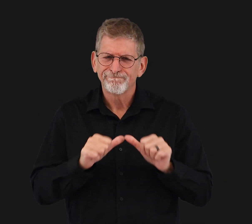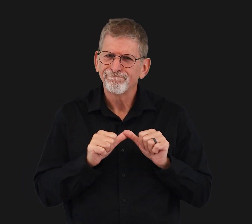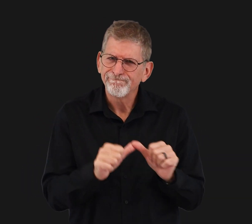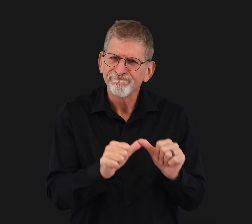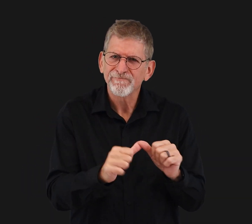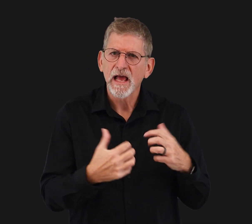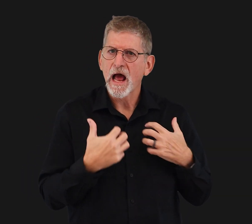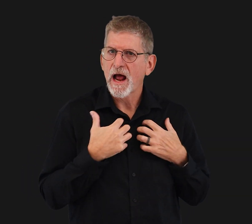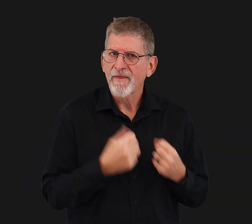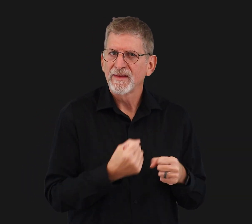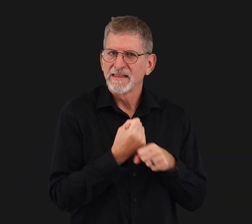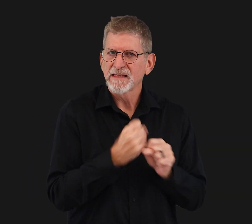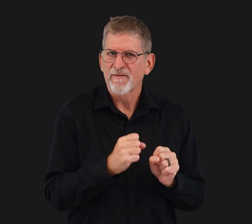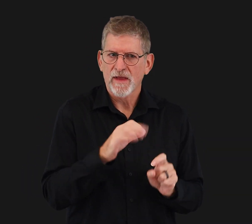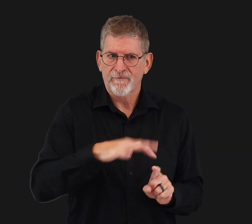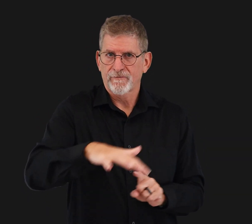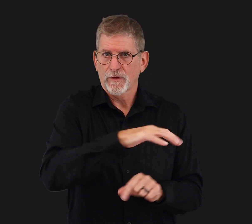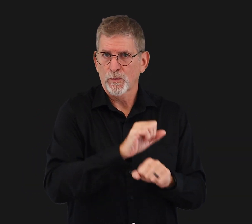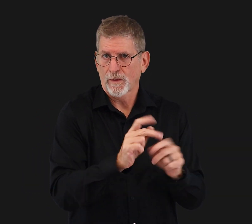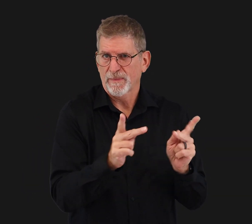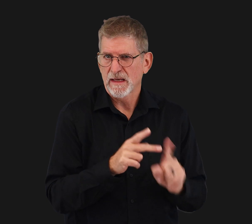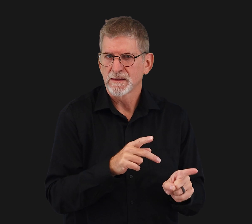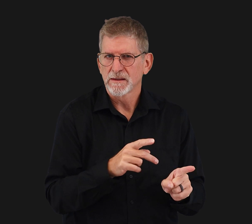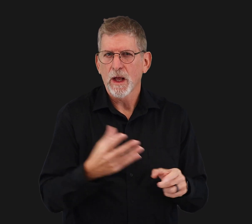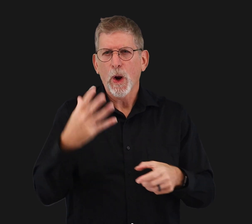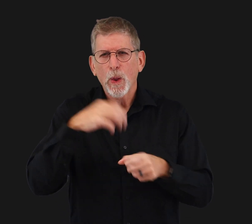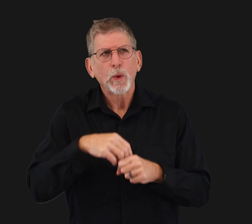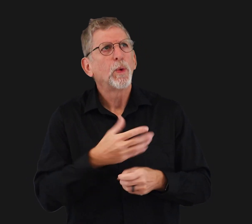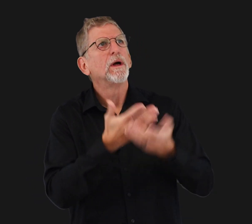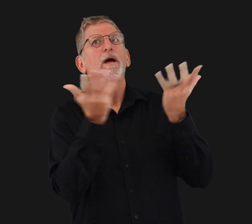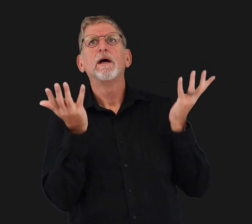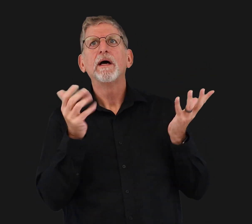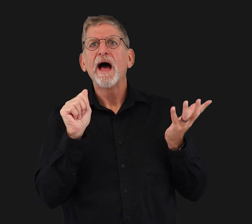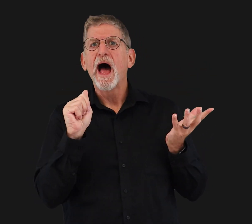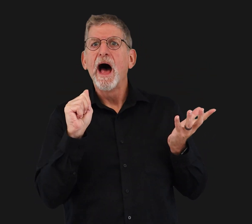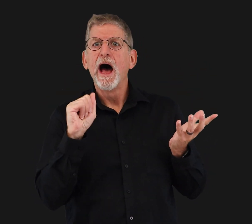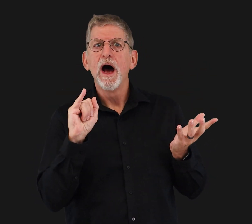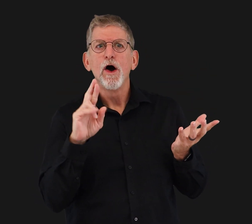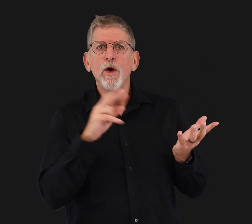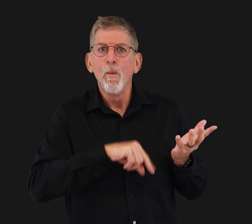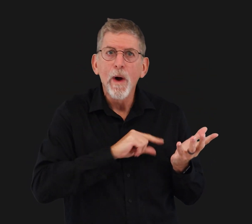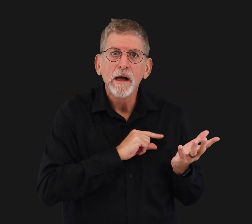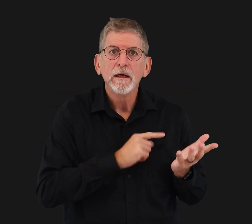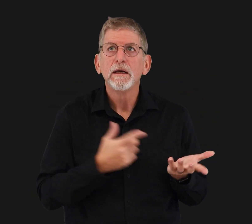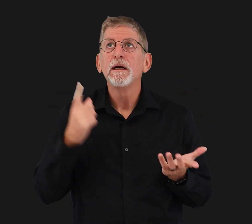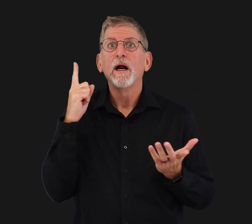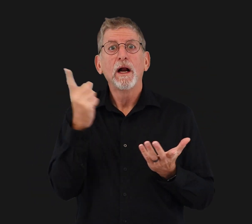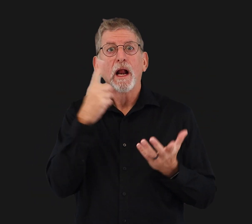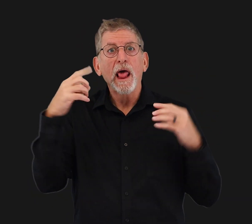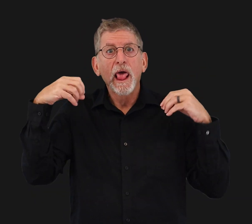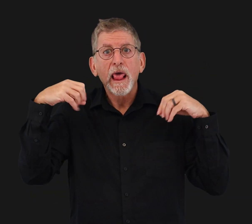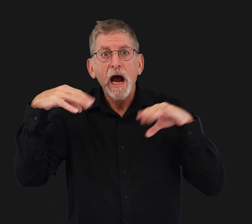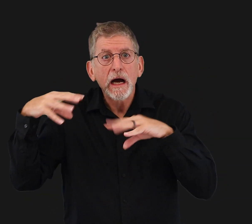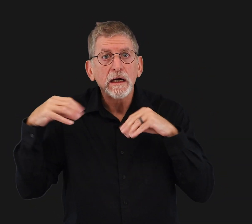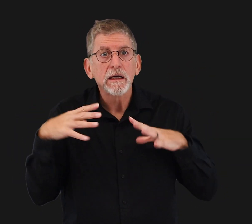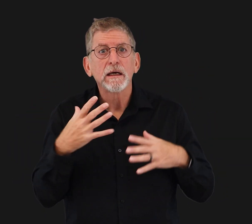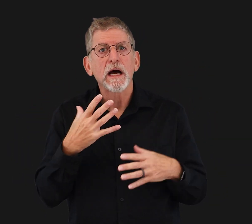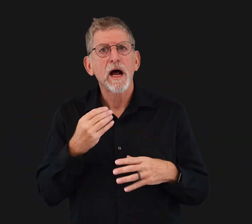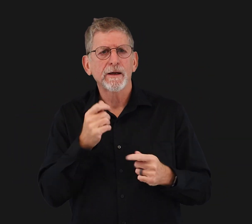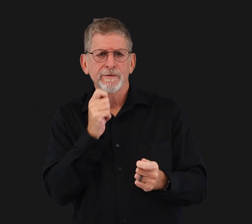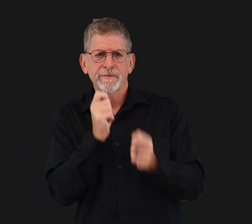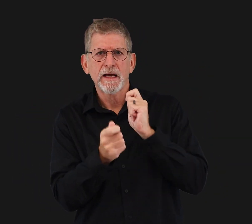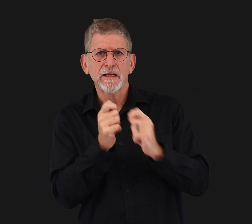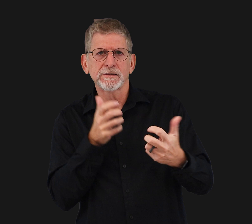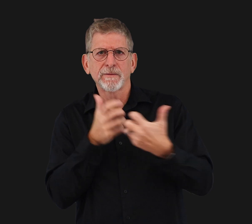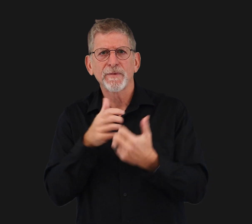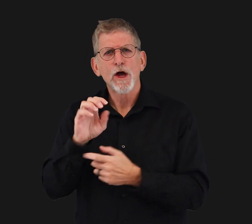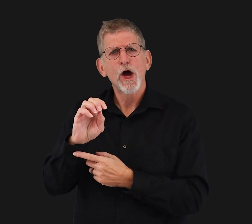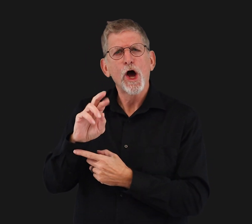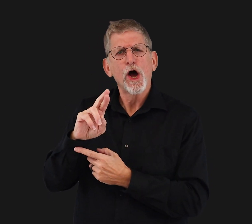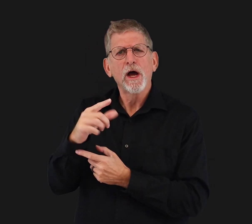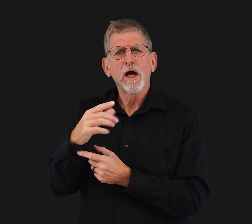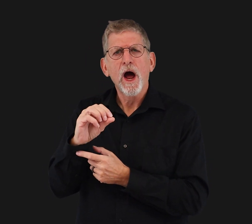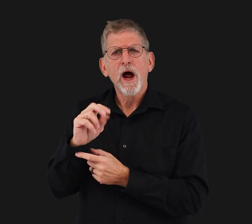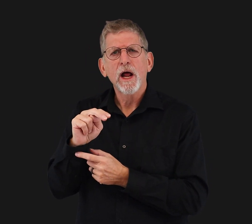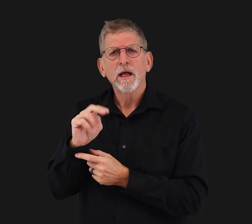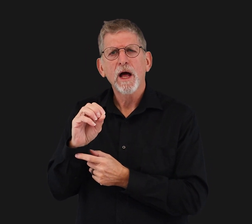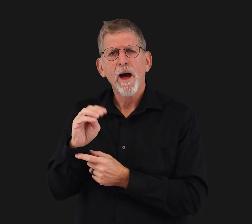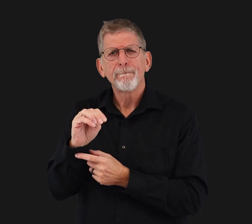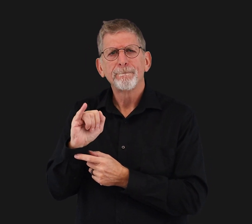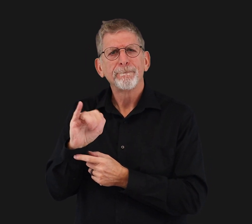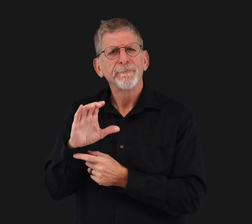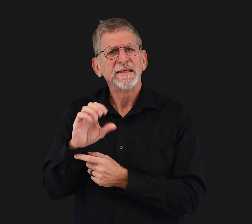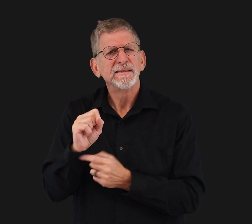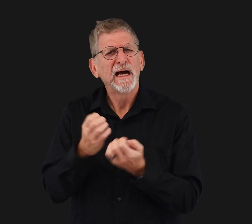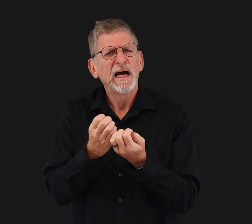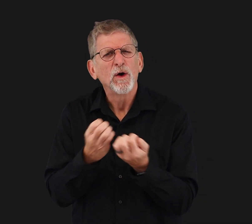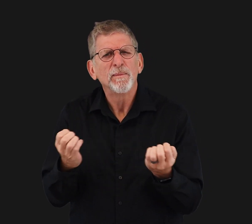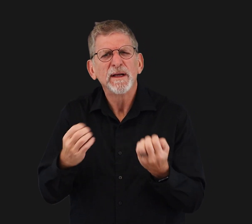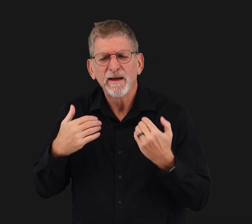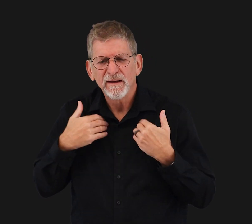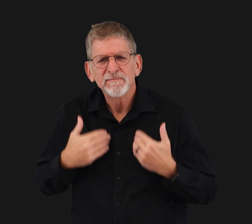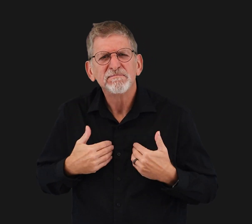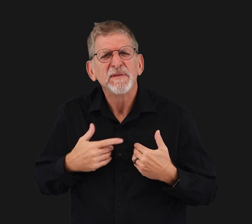• Maintaining health and safety of the workplace, including air quality, lighting and customizable ergonomic equipment